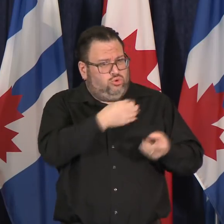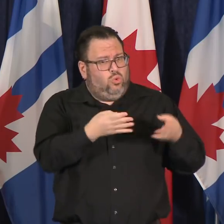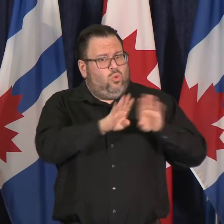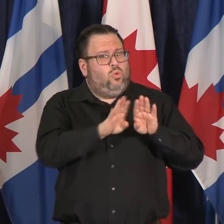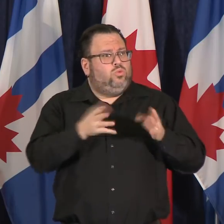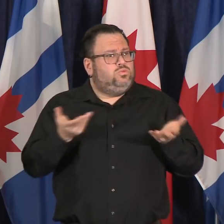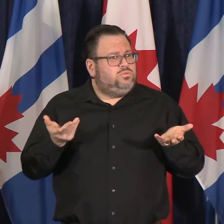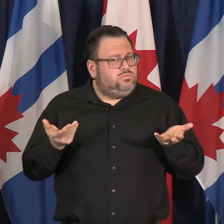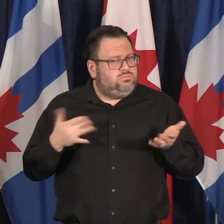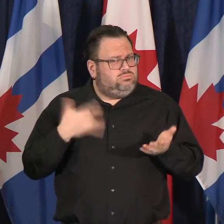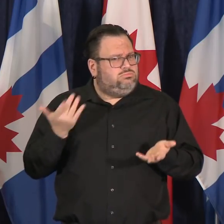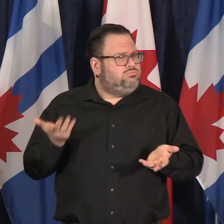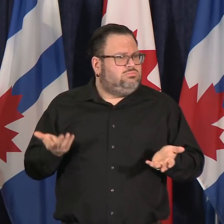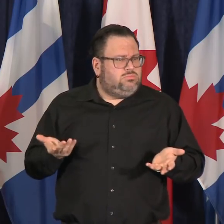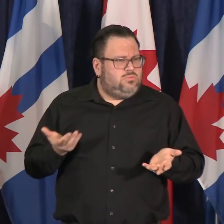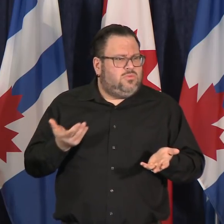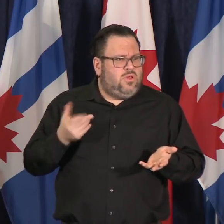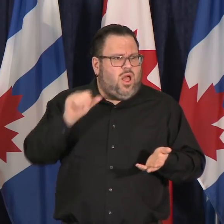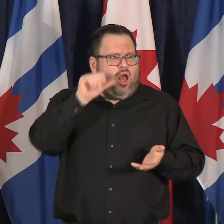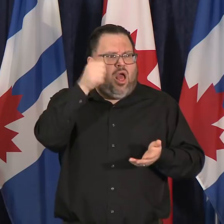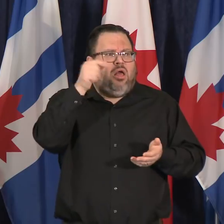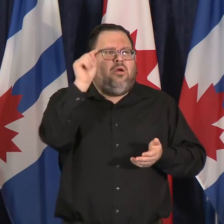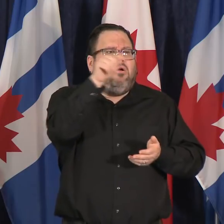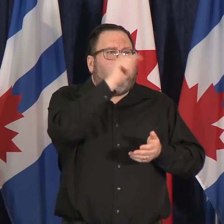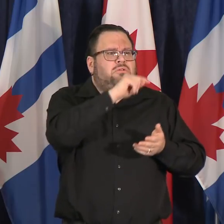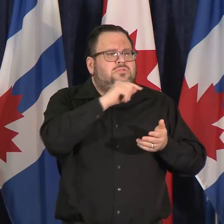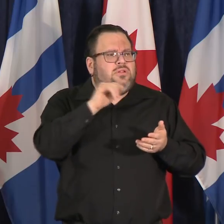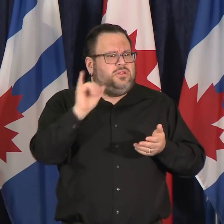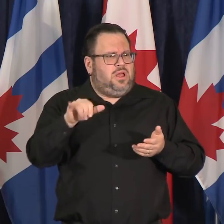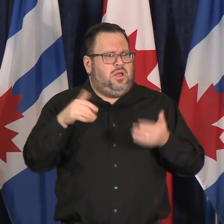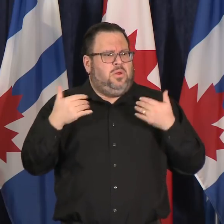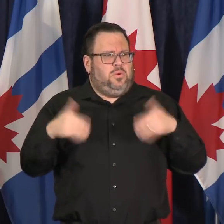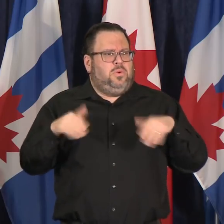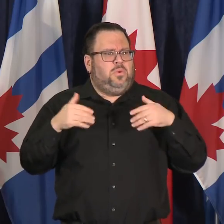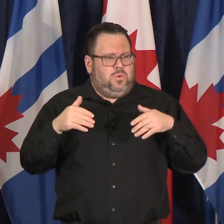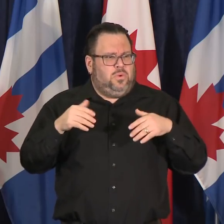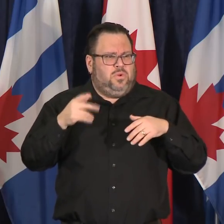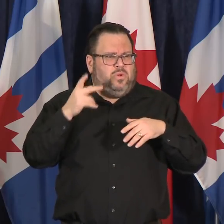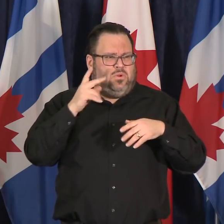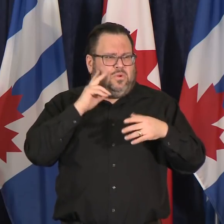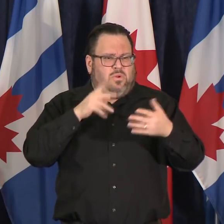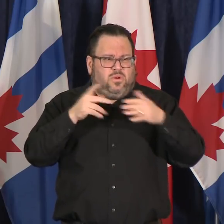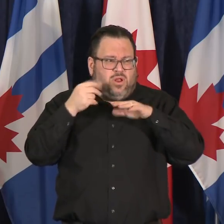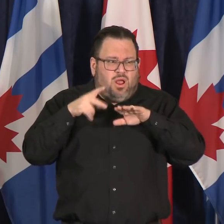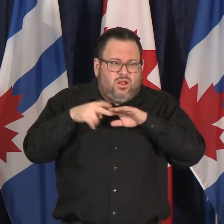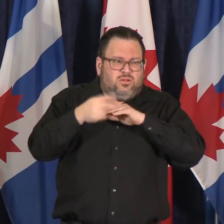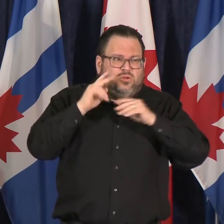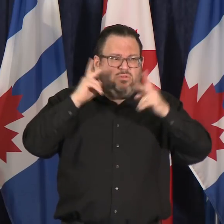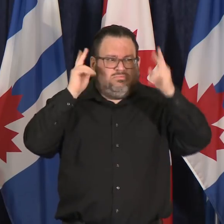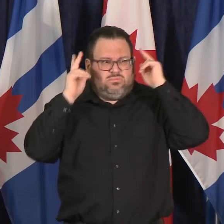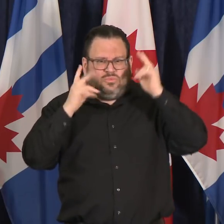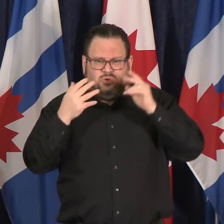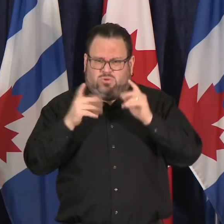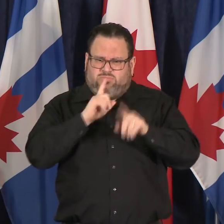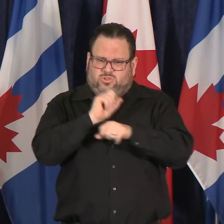closed in the close contact people who work in these settings have with people's faces and bodies so what we're trying to do is provide the message that